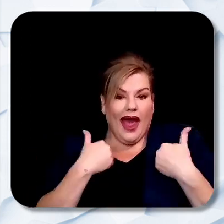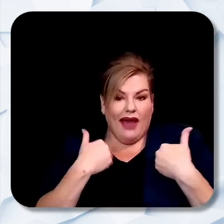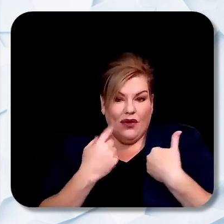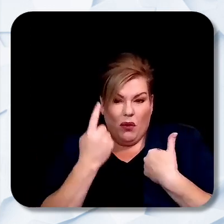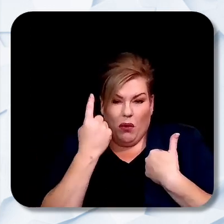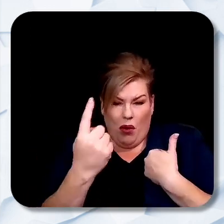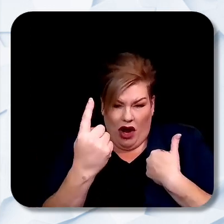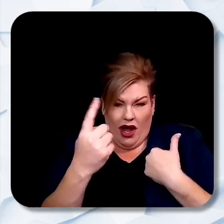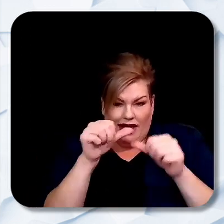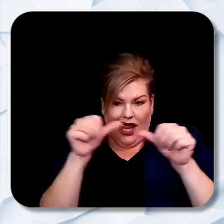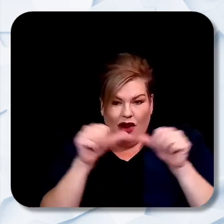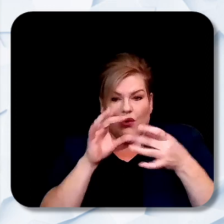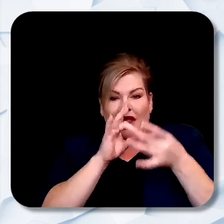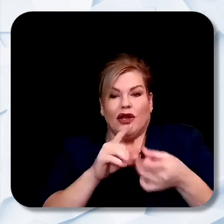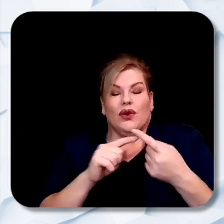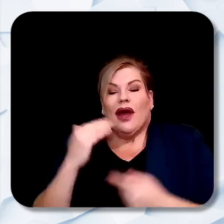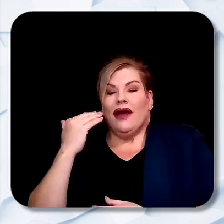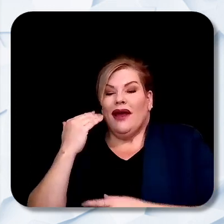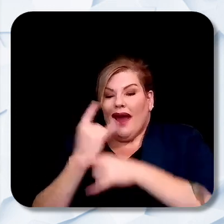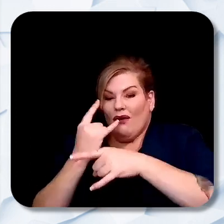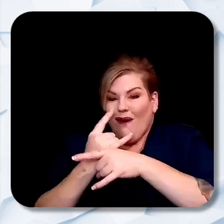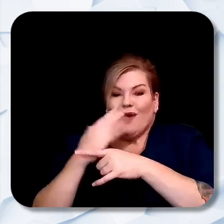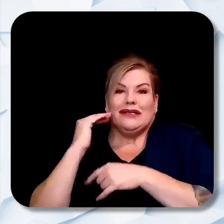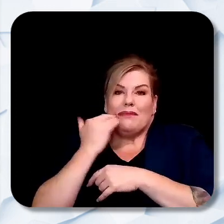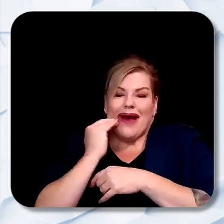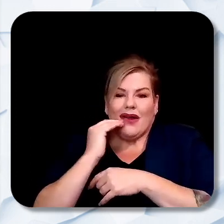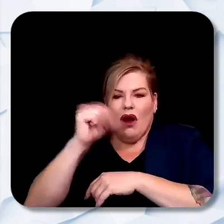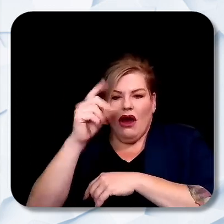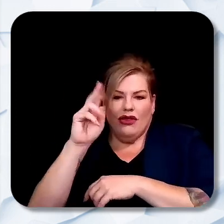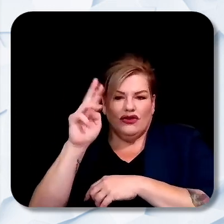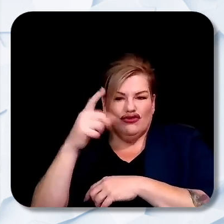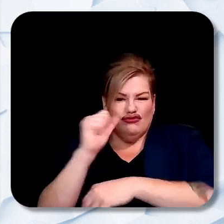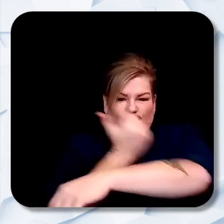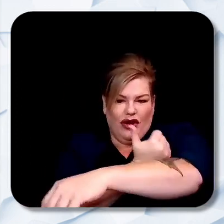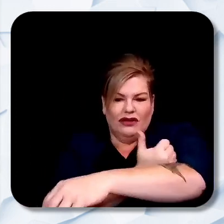area all about alcohol, tobacco, and other drugs. But I want to pause here and acknowledge that the